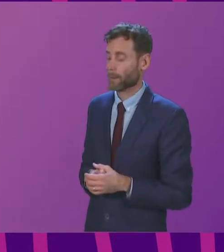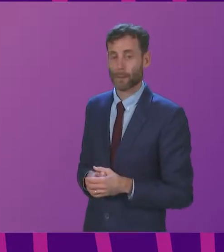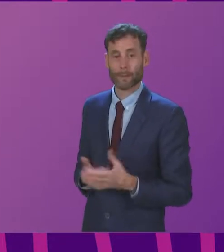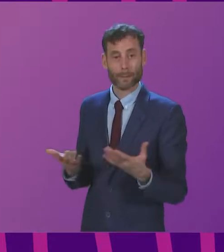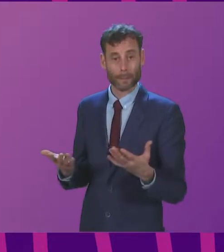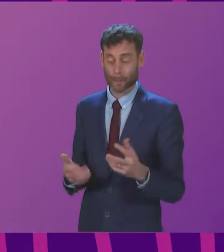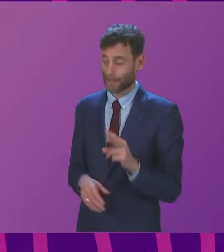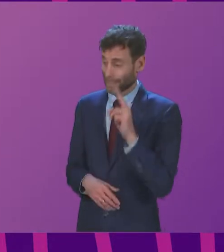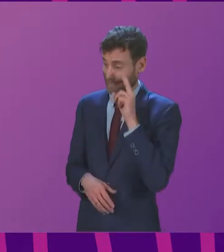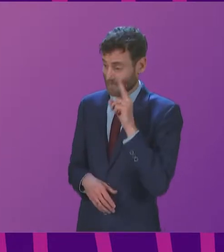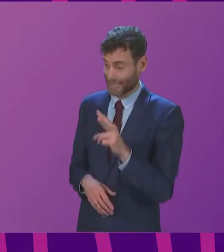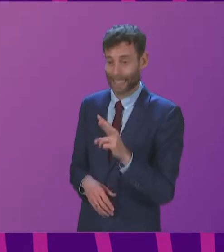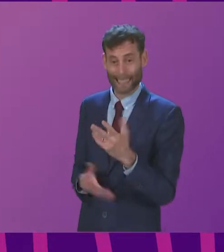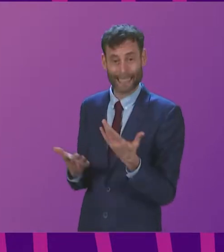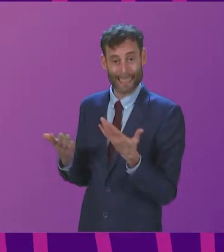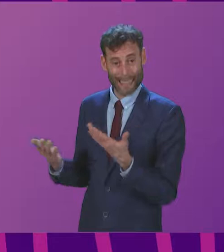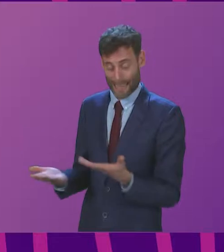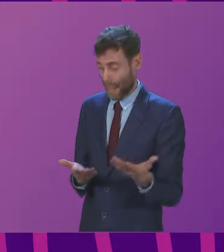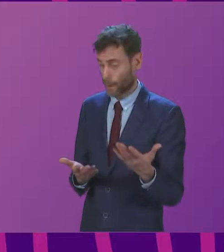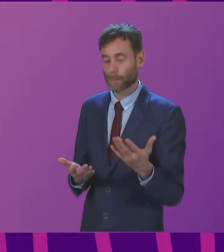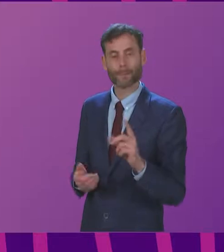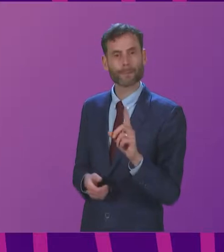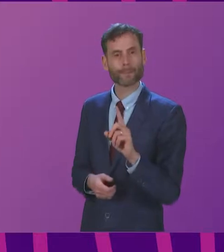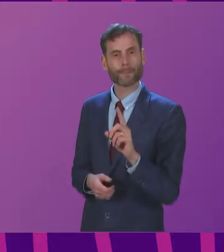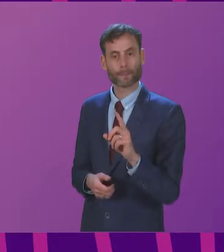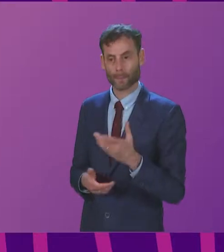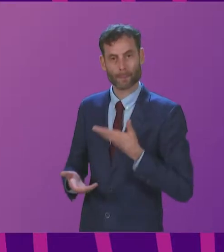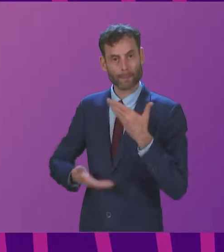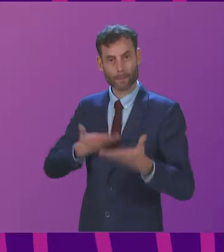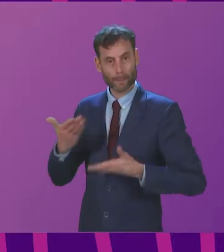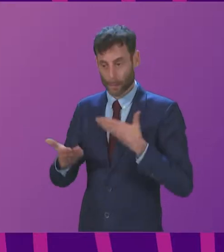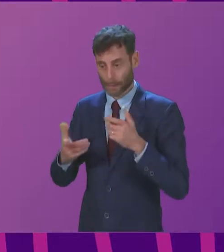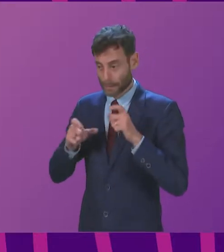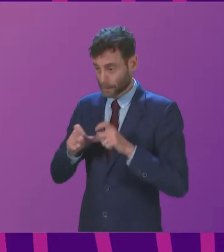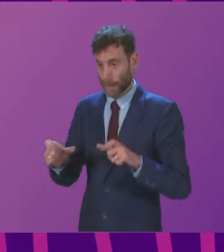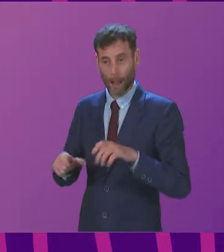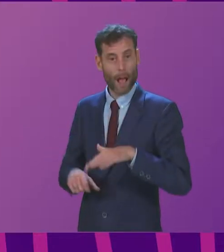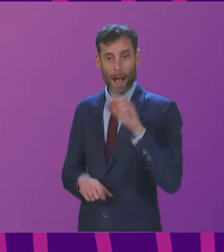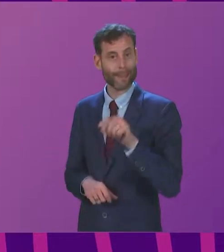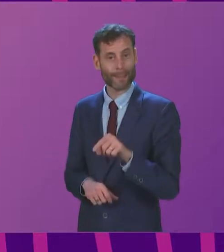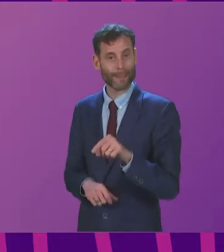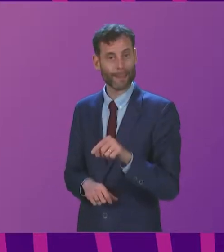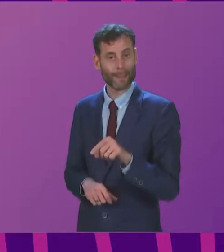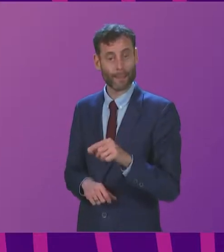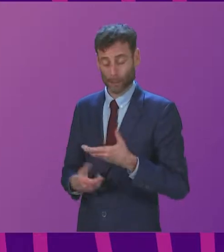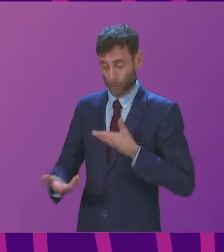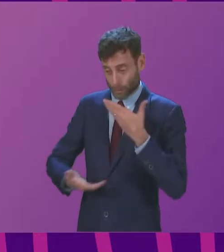At the same time, transmission has not fallen—in fact, transmission is up.